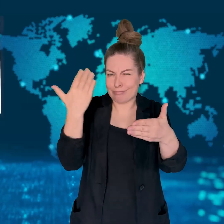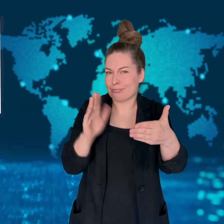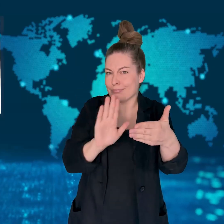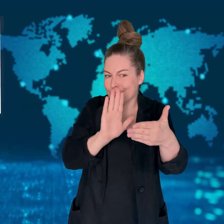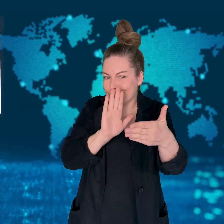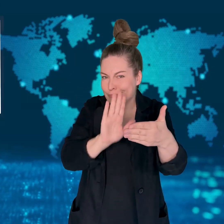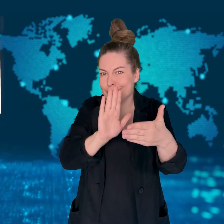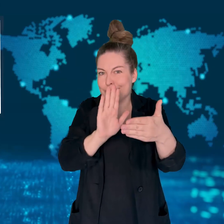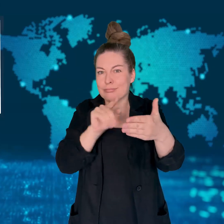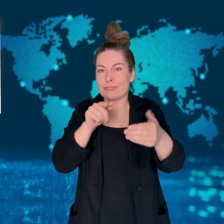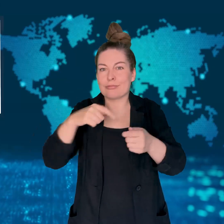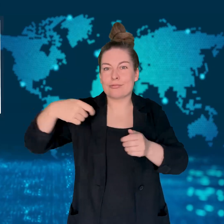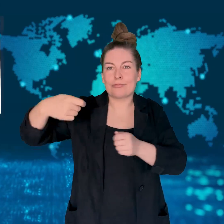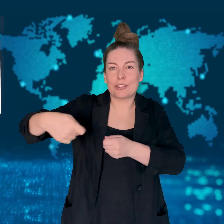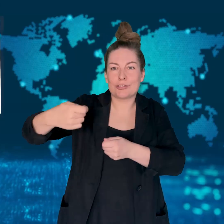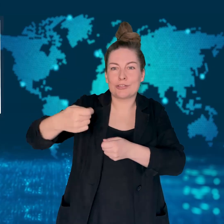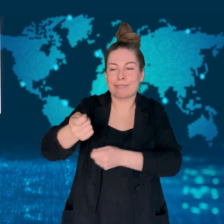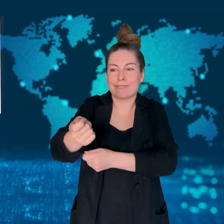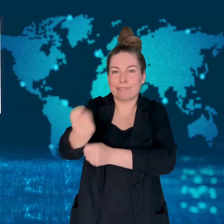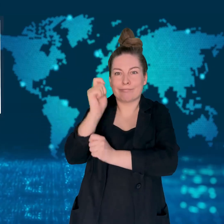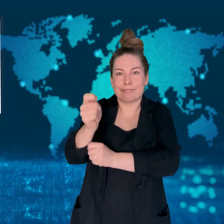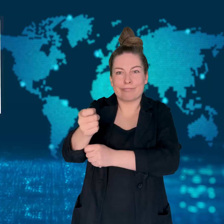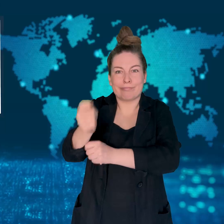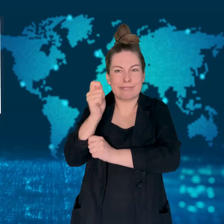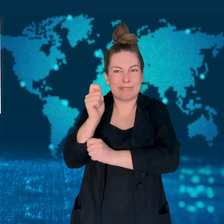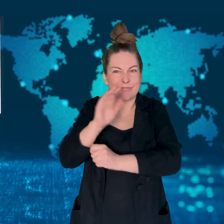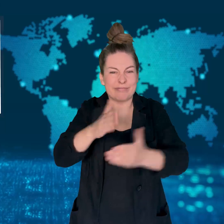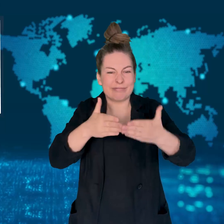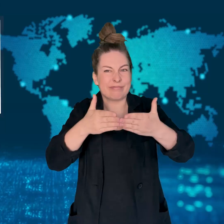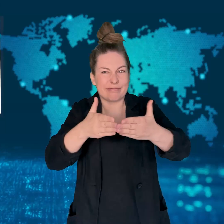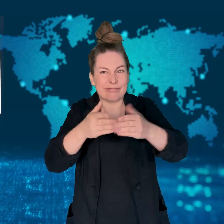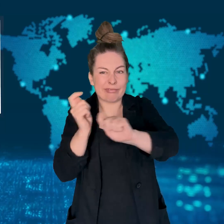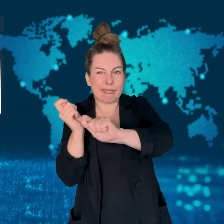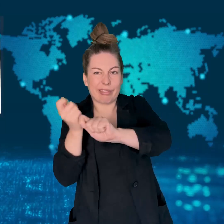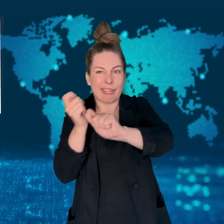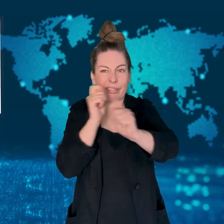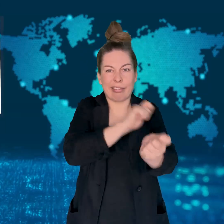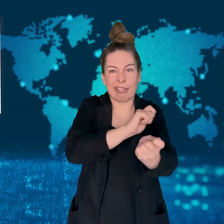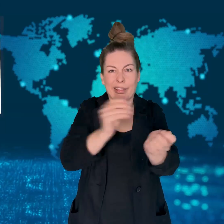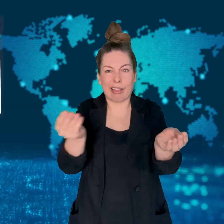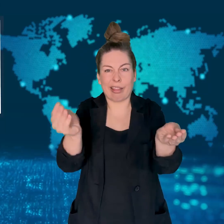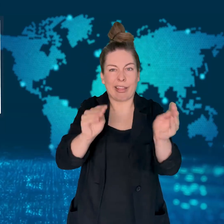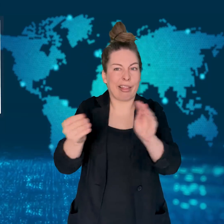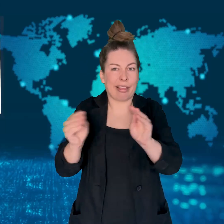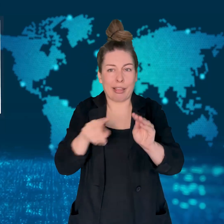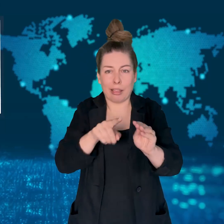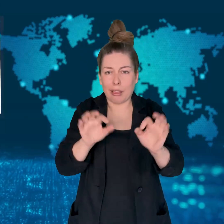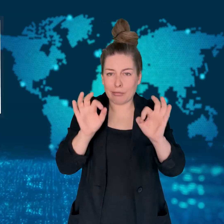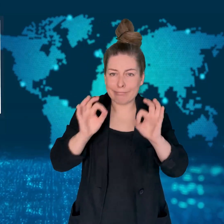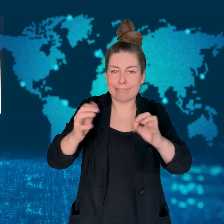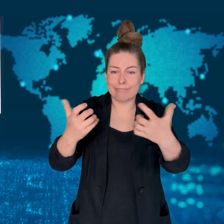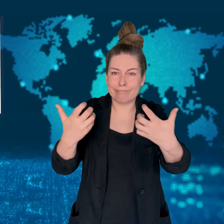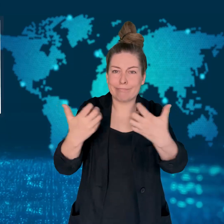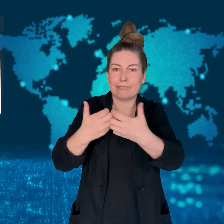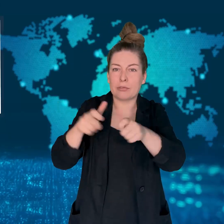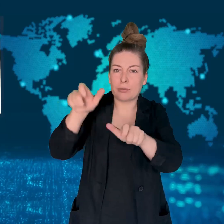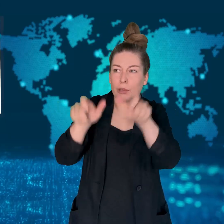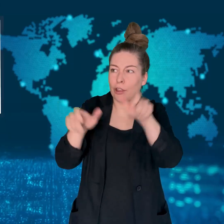an island in Nampula province.